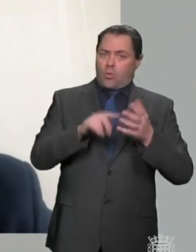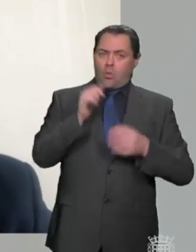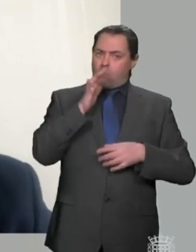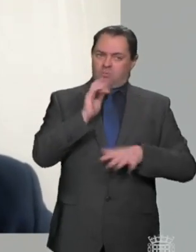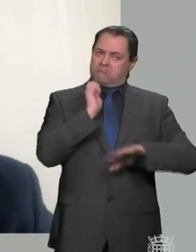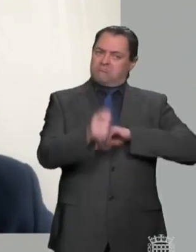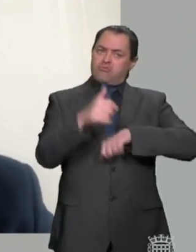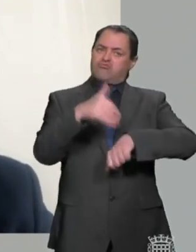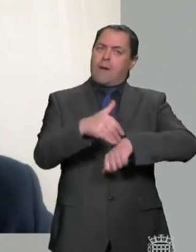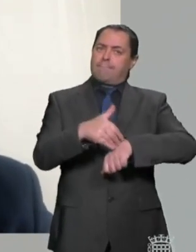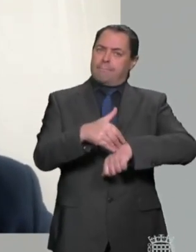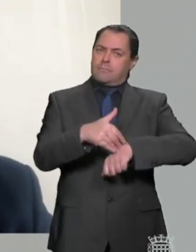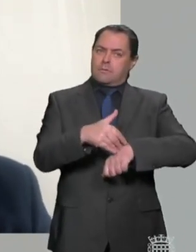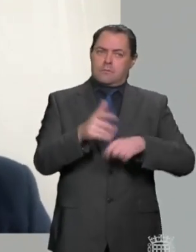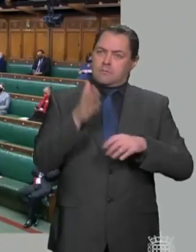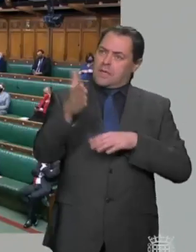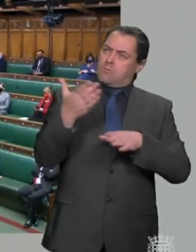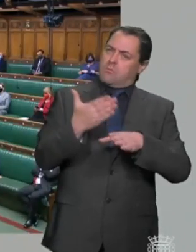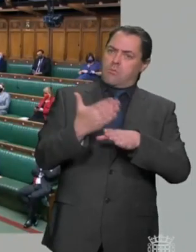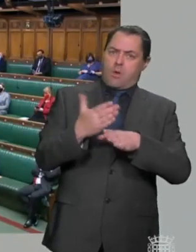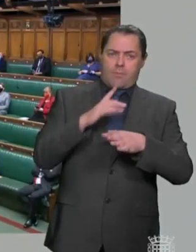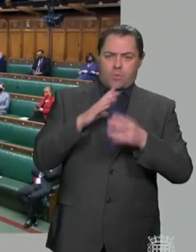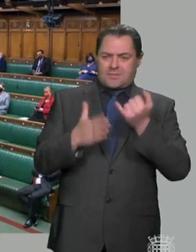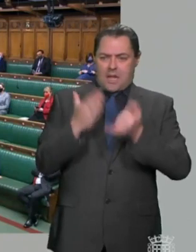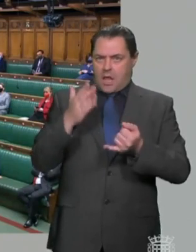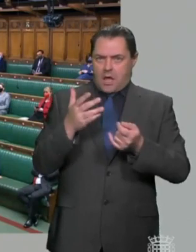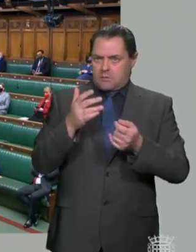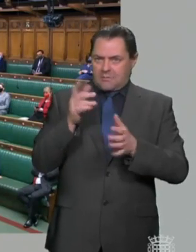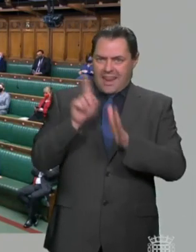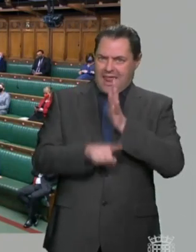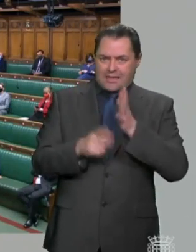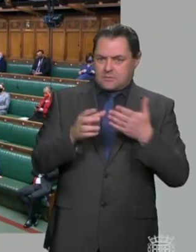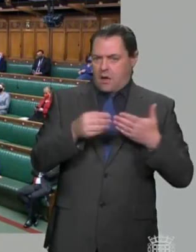they continue to go into work? >> The Prime Minister